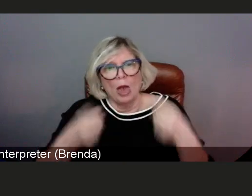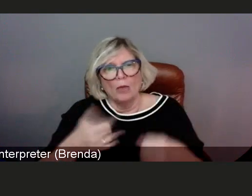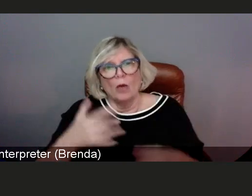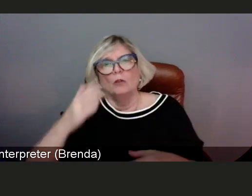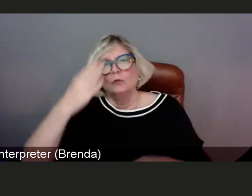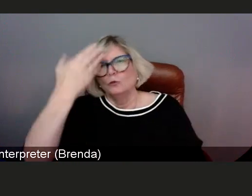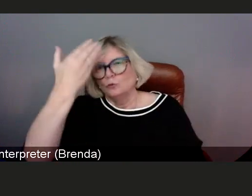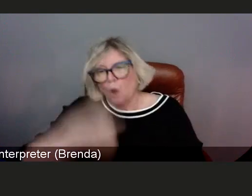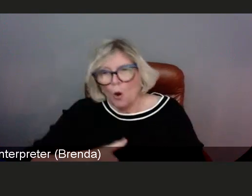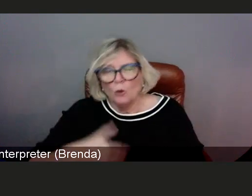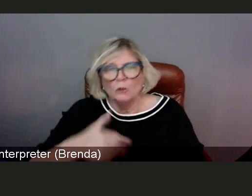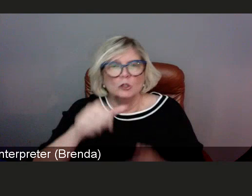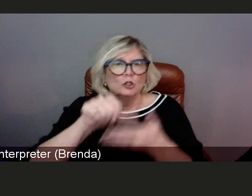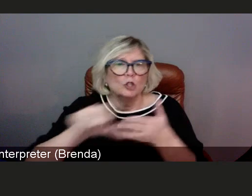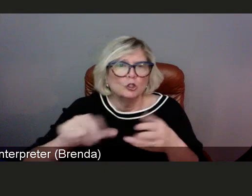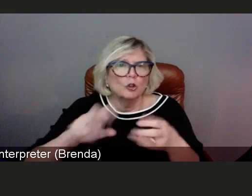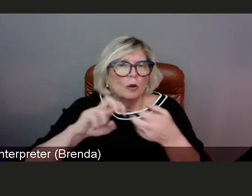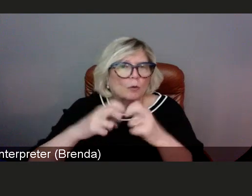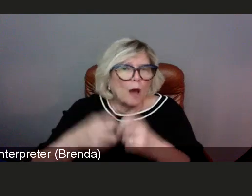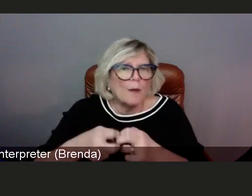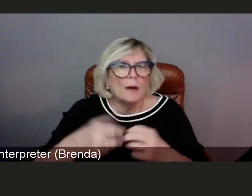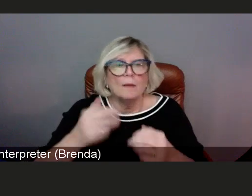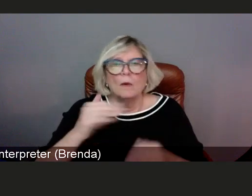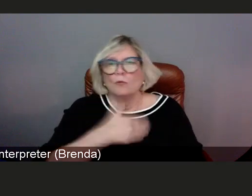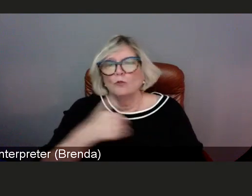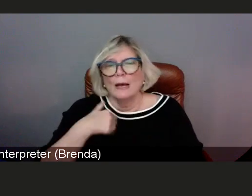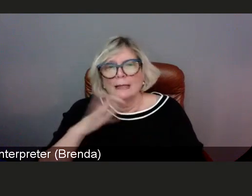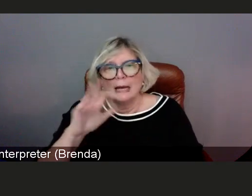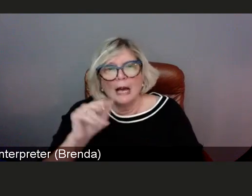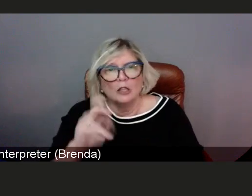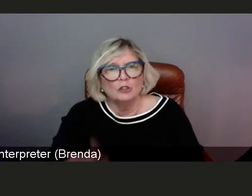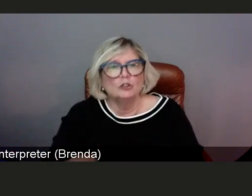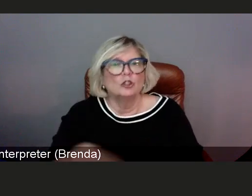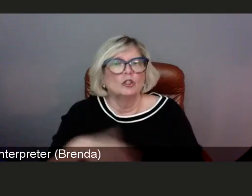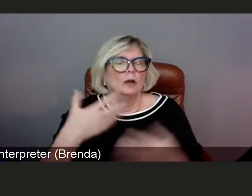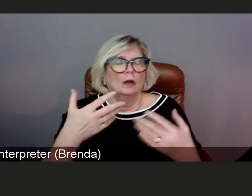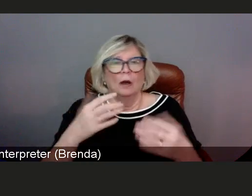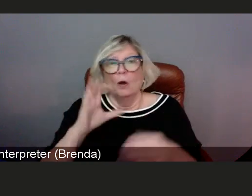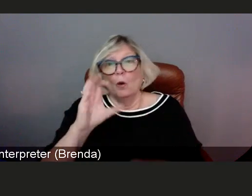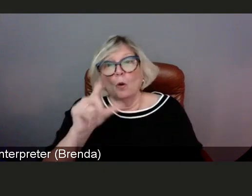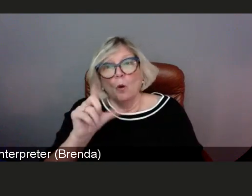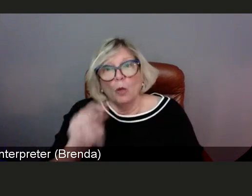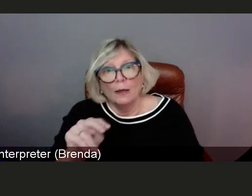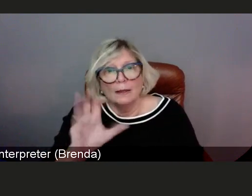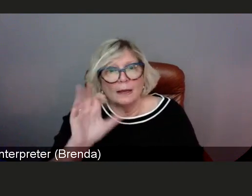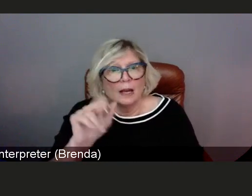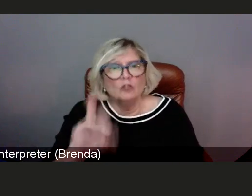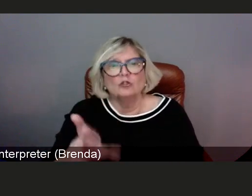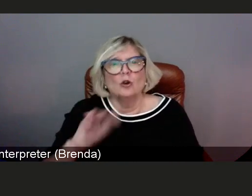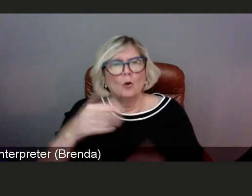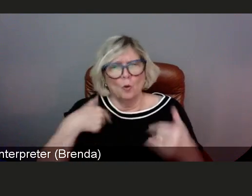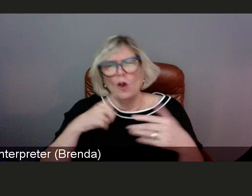surgical issues, our breast cancers, our colon cancers. We are going to be here for you.